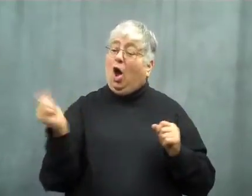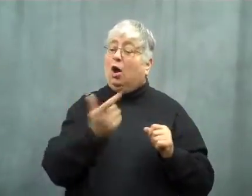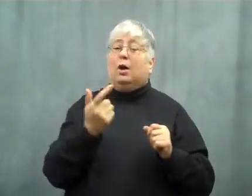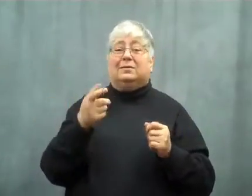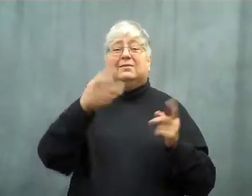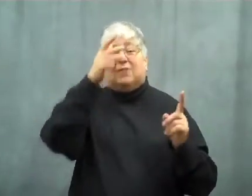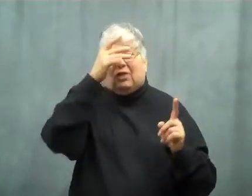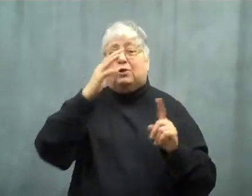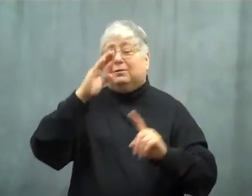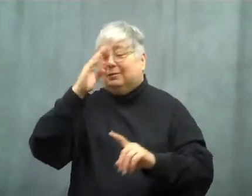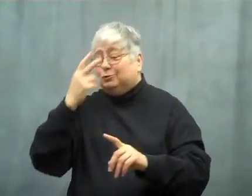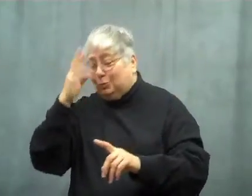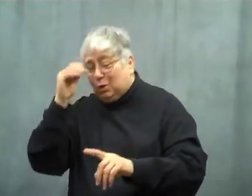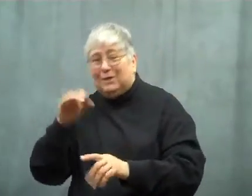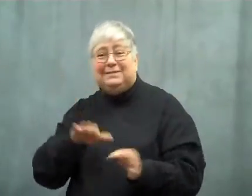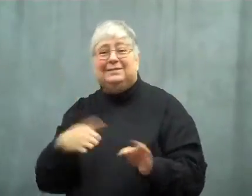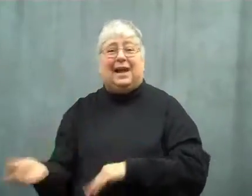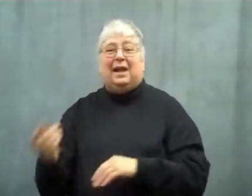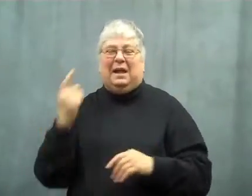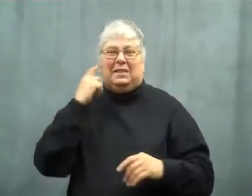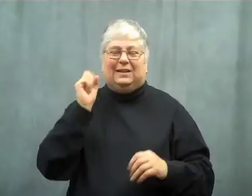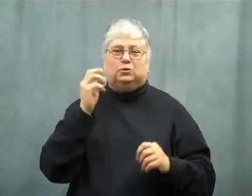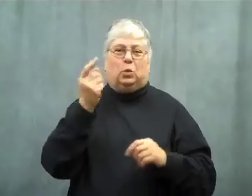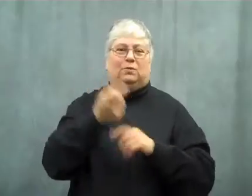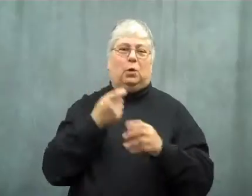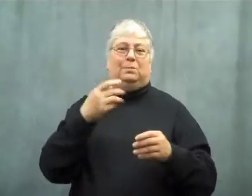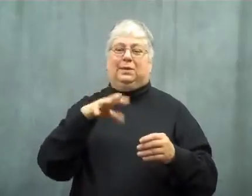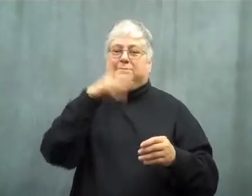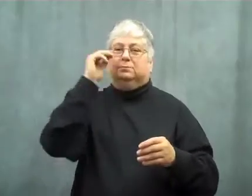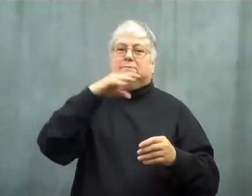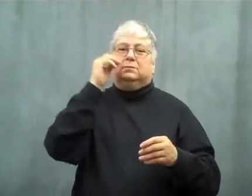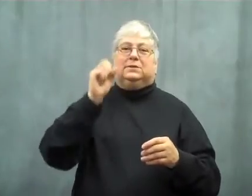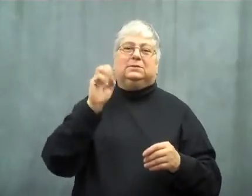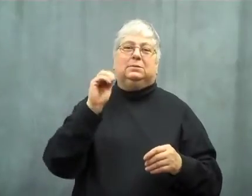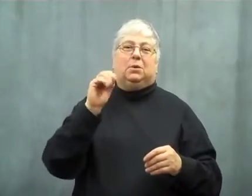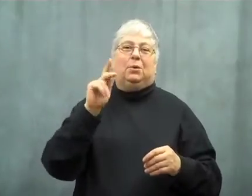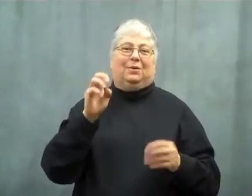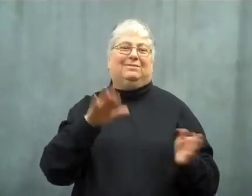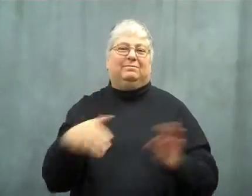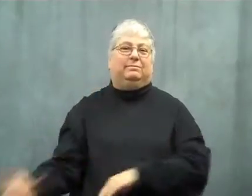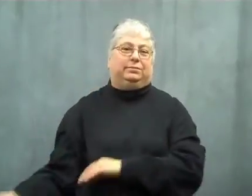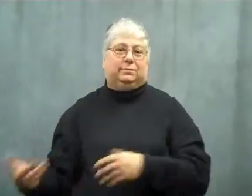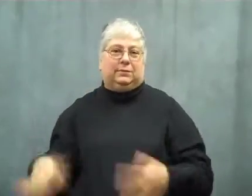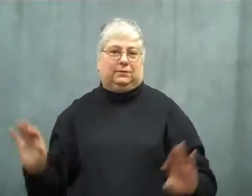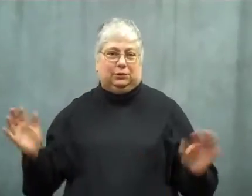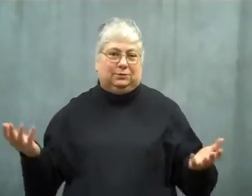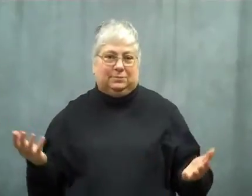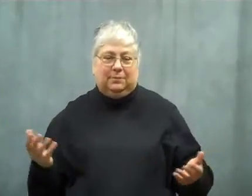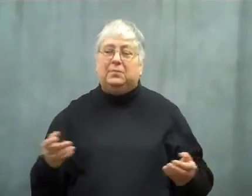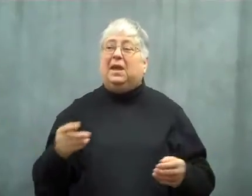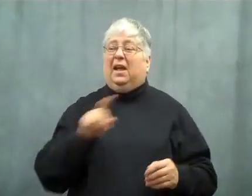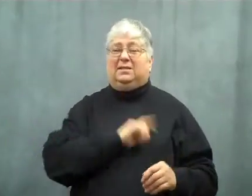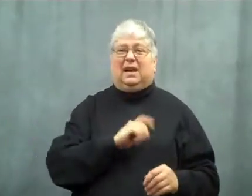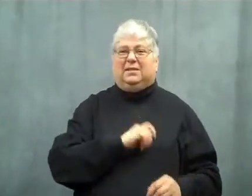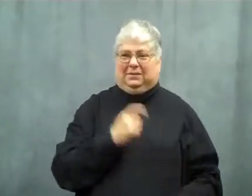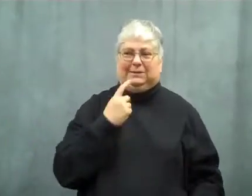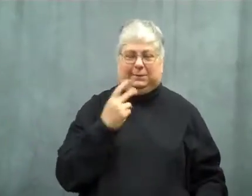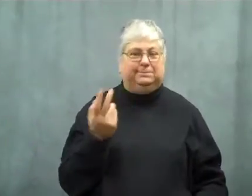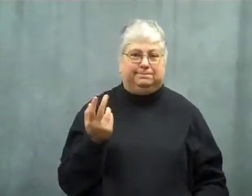It's thought all three died from smoke inhalation.